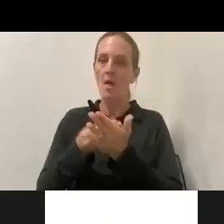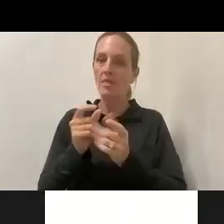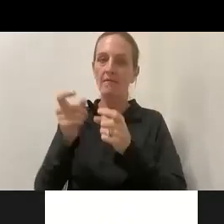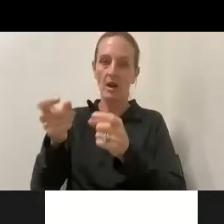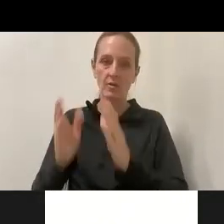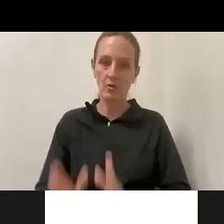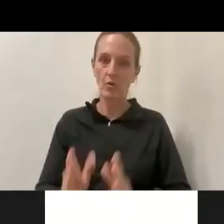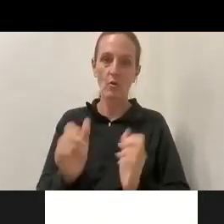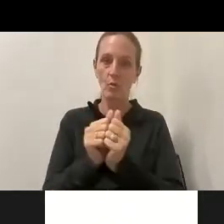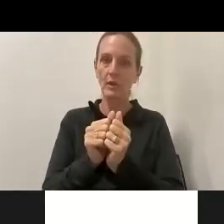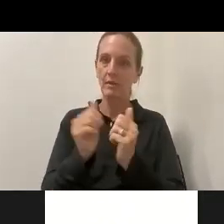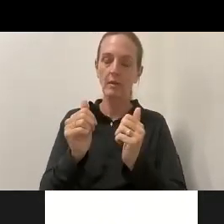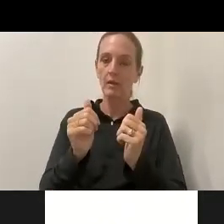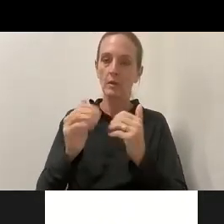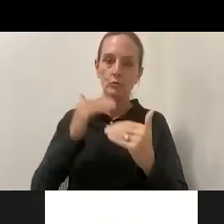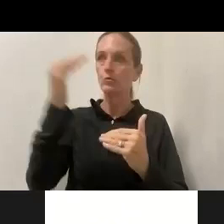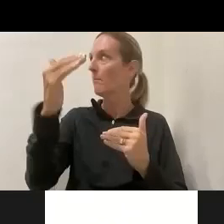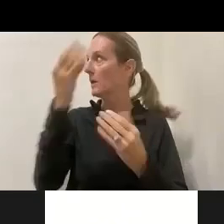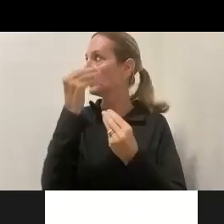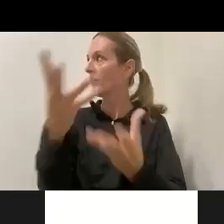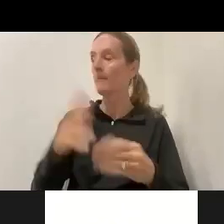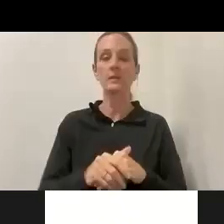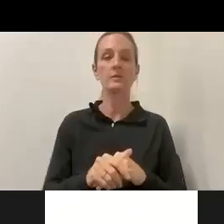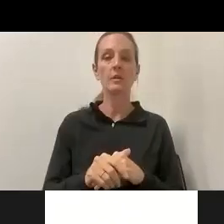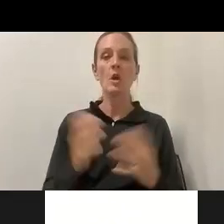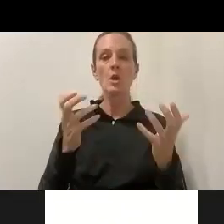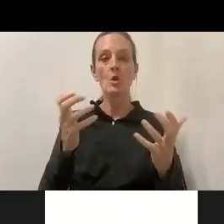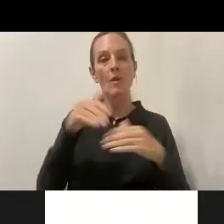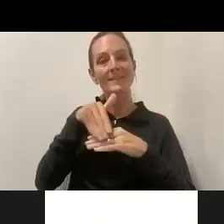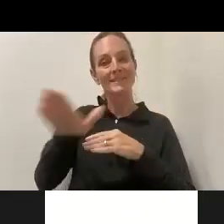to send your information in an attachments, so if they have time to look at it then they have time.